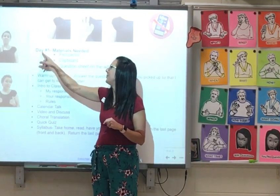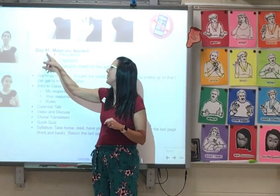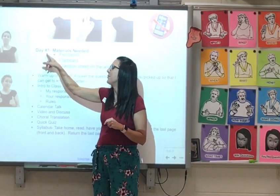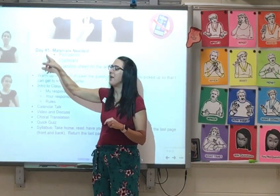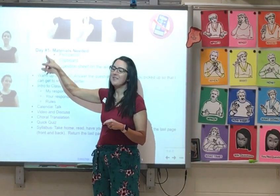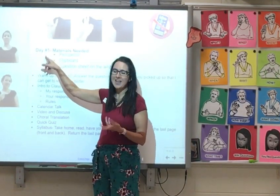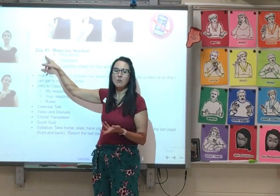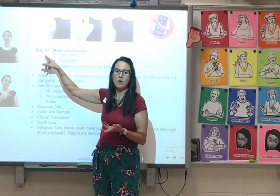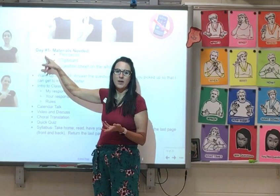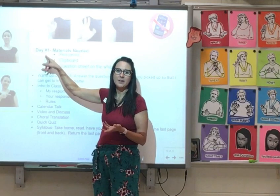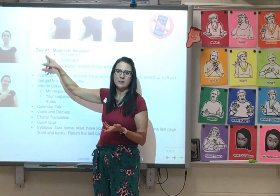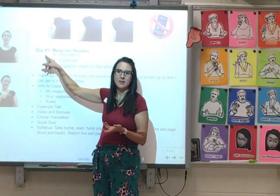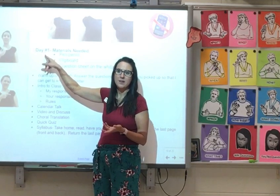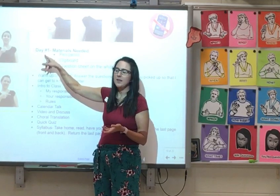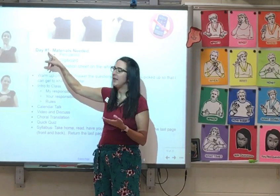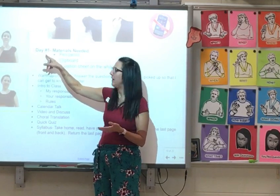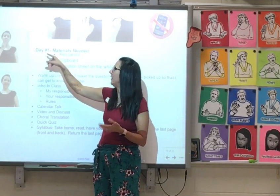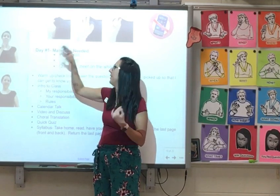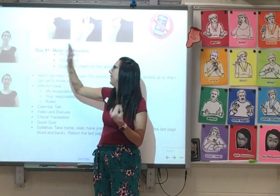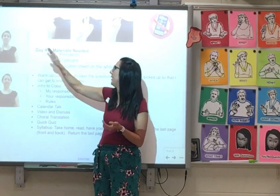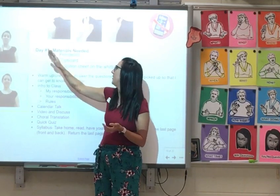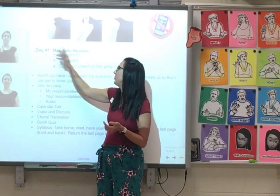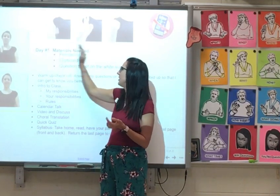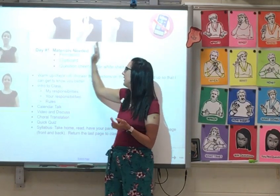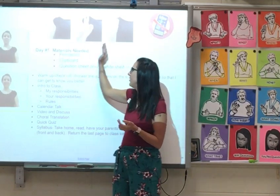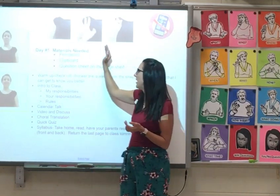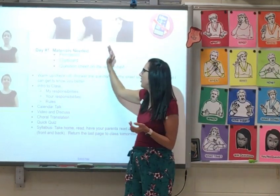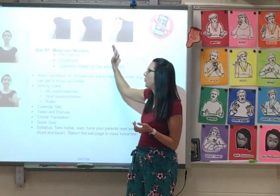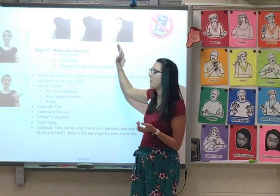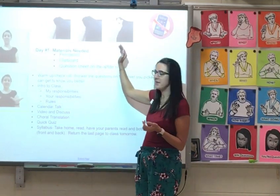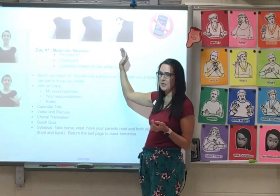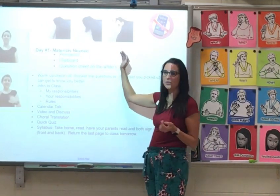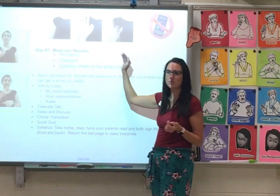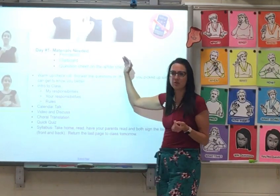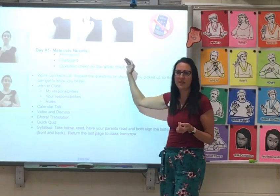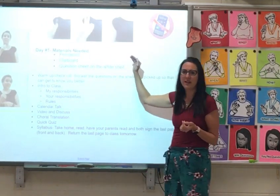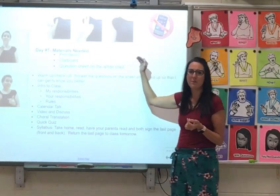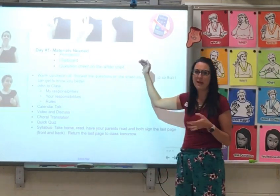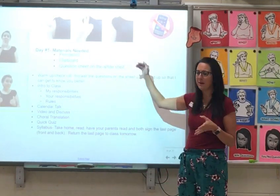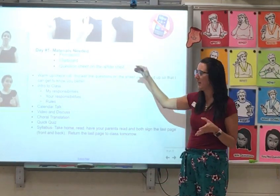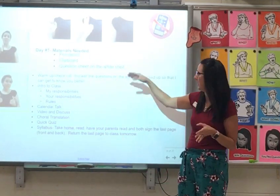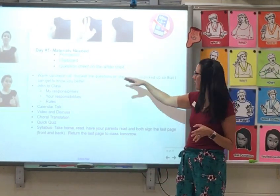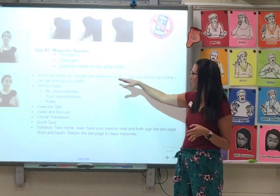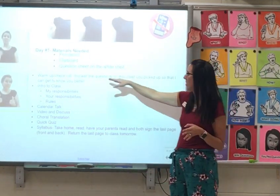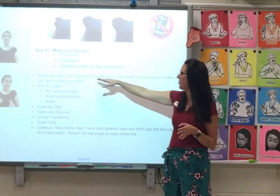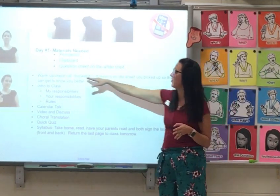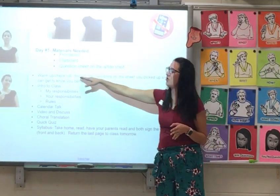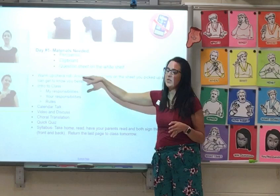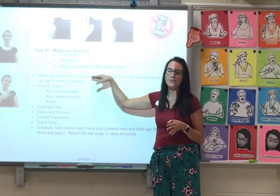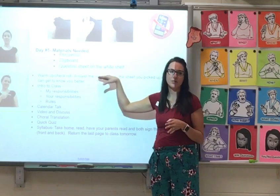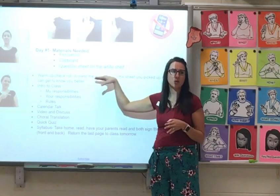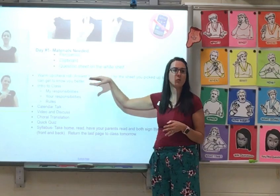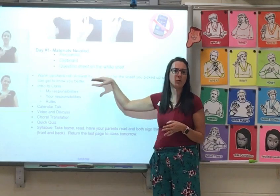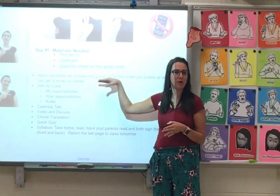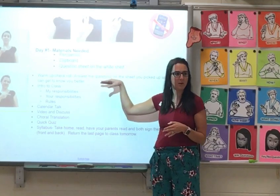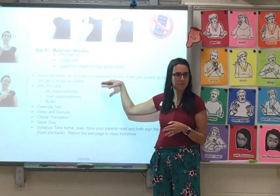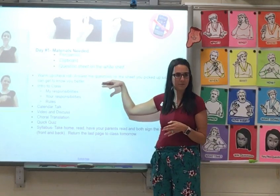we have day one here and then it will just need to tell you what materials you need and maybe an instruction that you need for your warmup